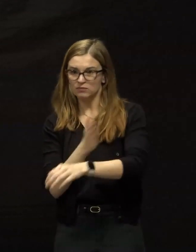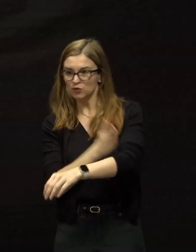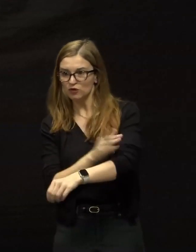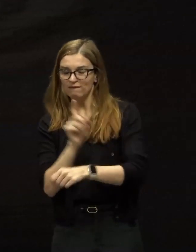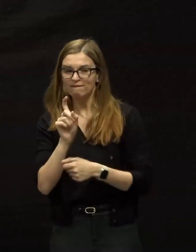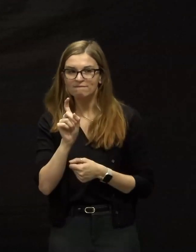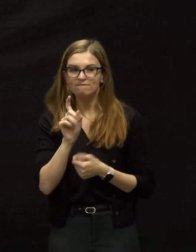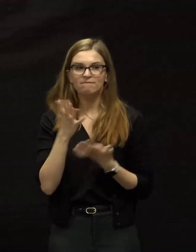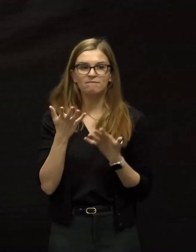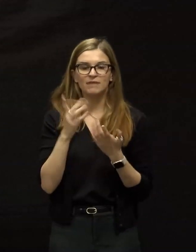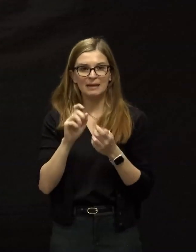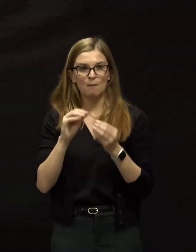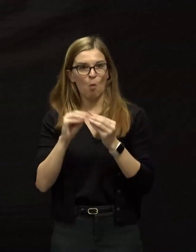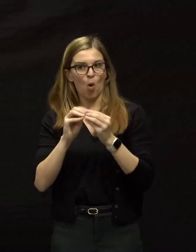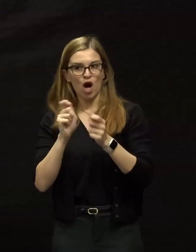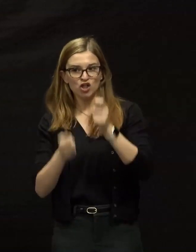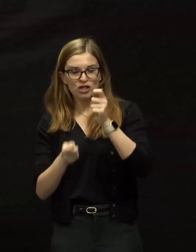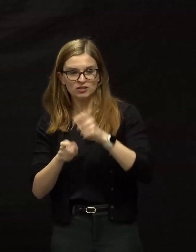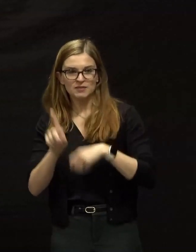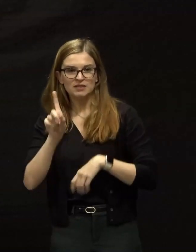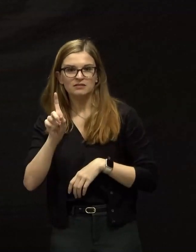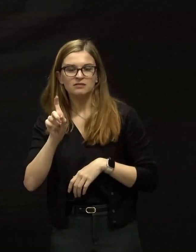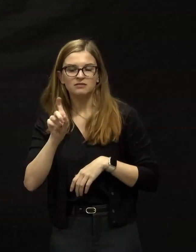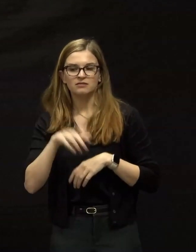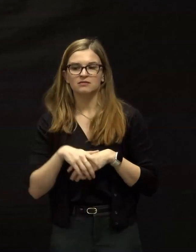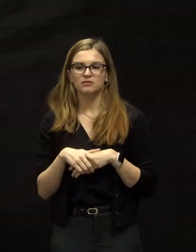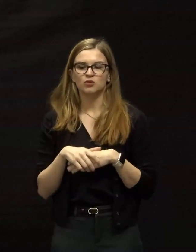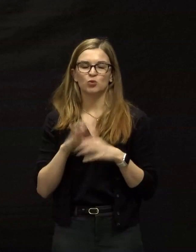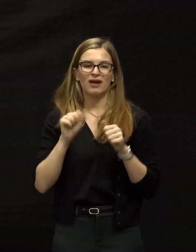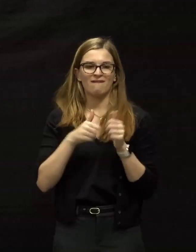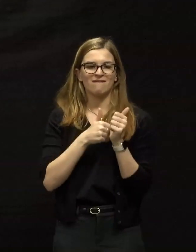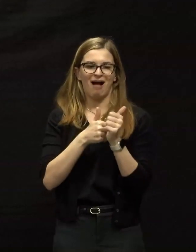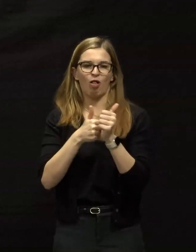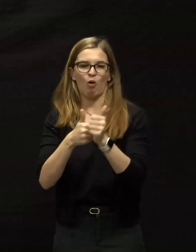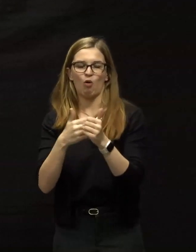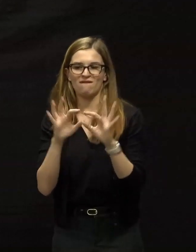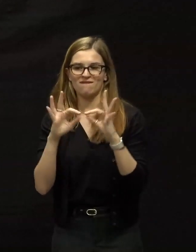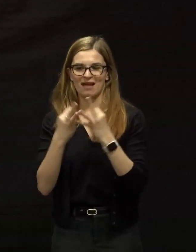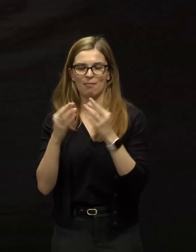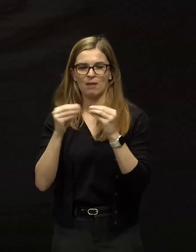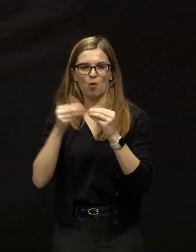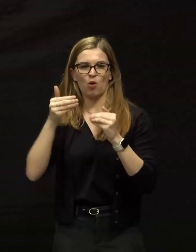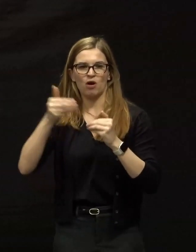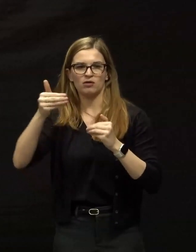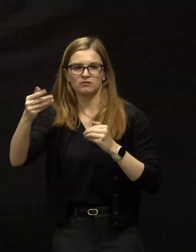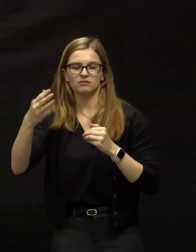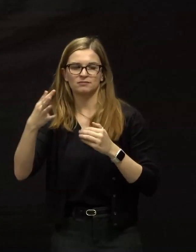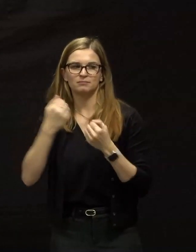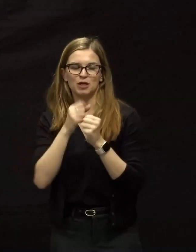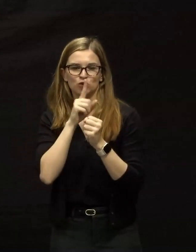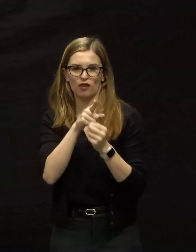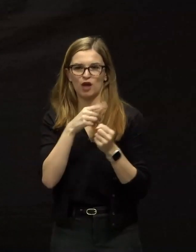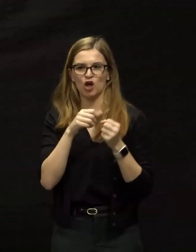And we check in again to see if the child's doing better. Do we need to make some adjustments, maybe some more recommendations?